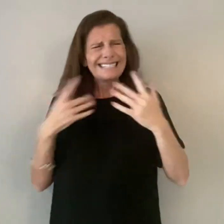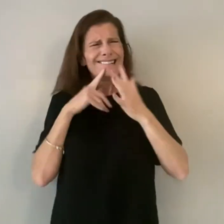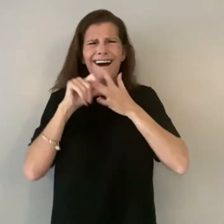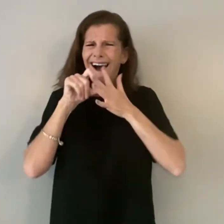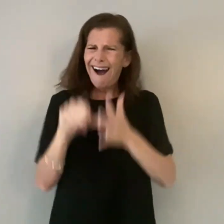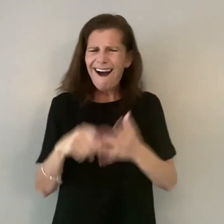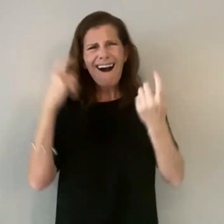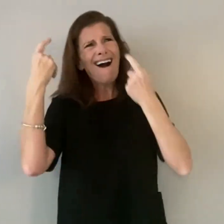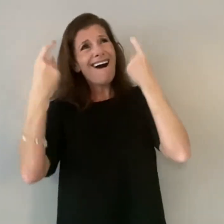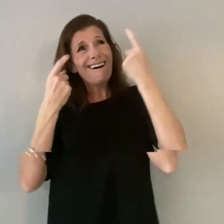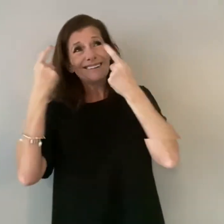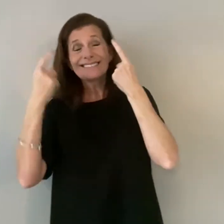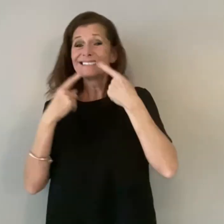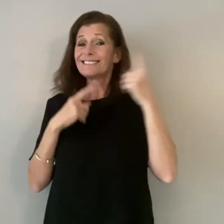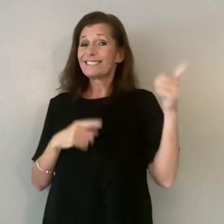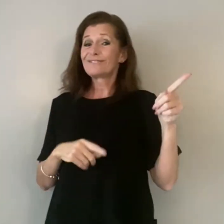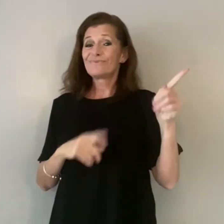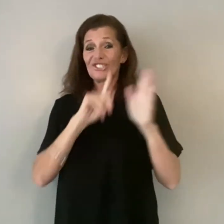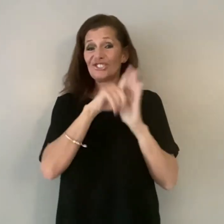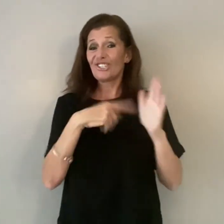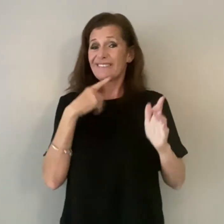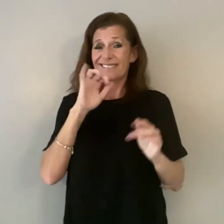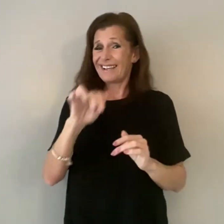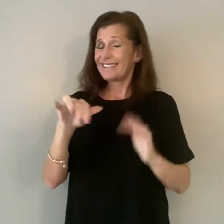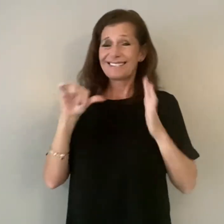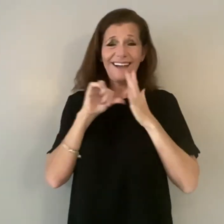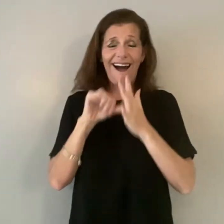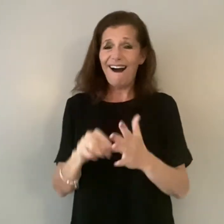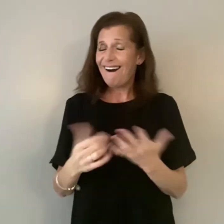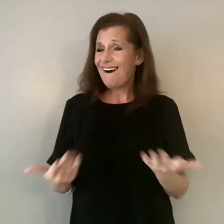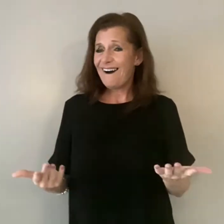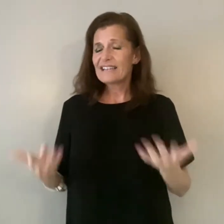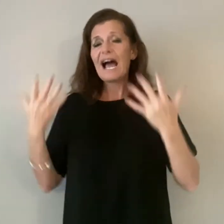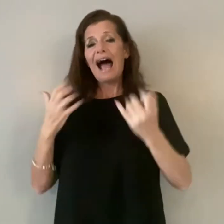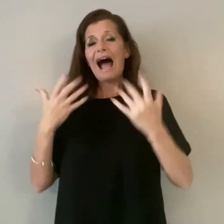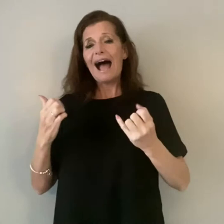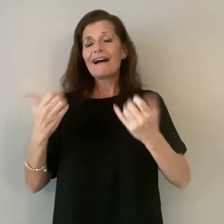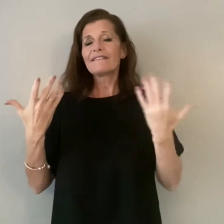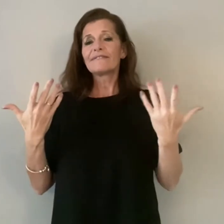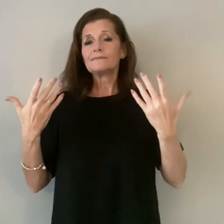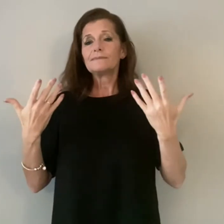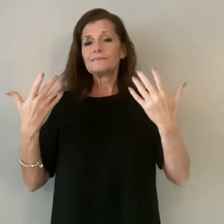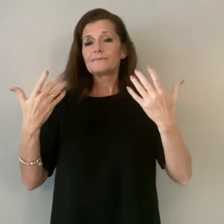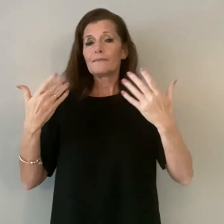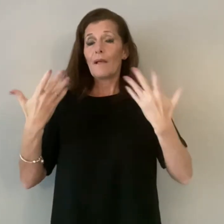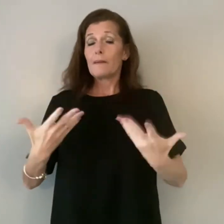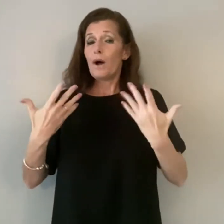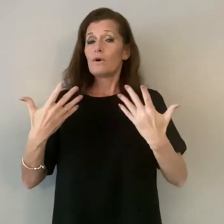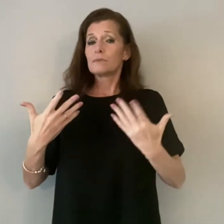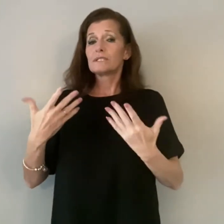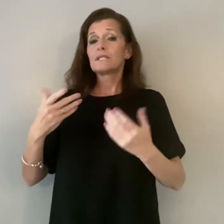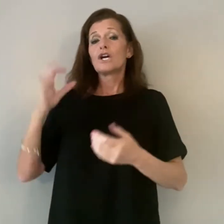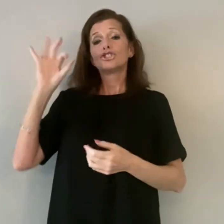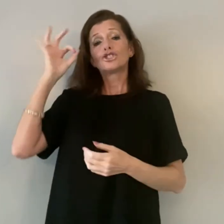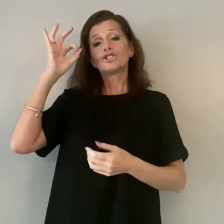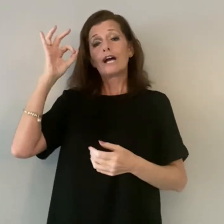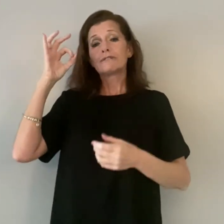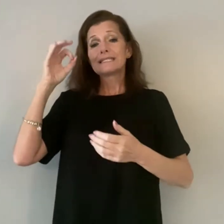It's really difficult. I think there's a statutory answer to this question, which is at the moment the Charities Commission